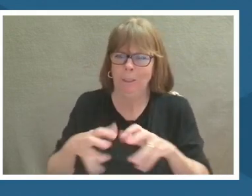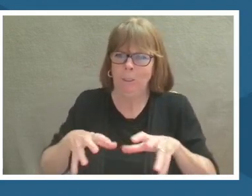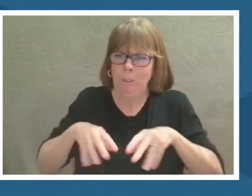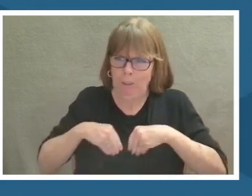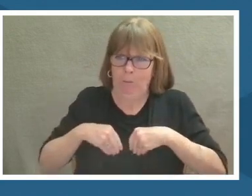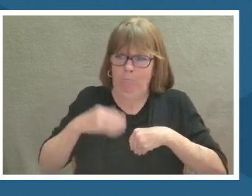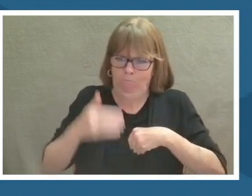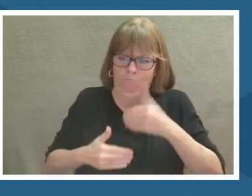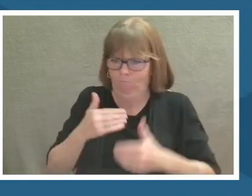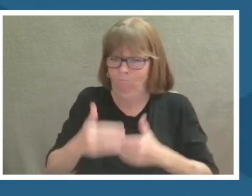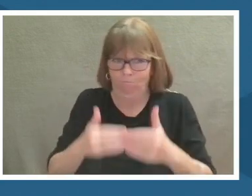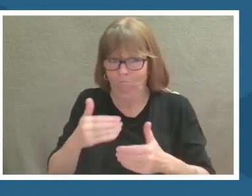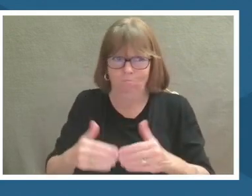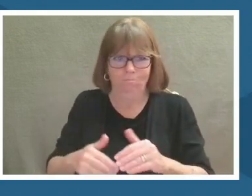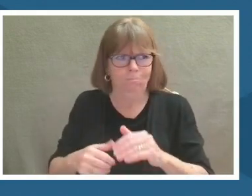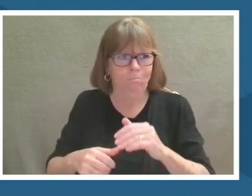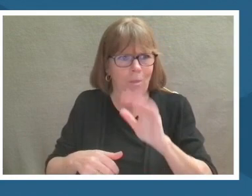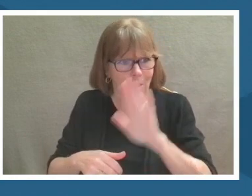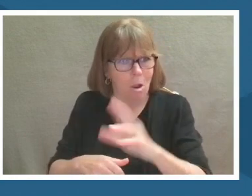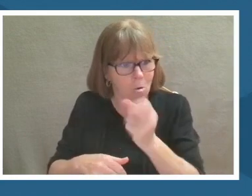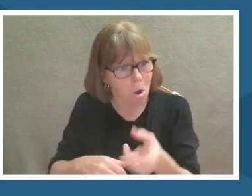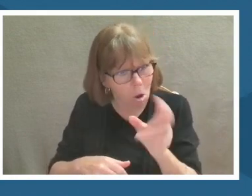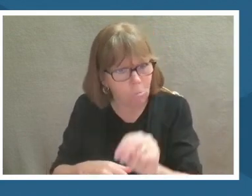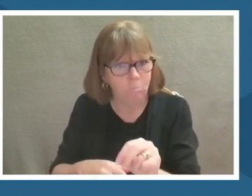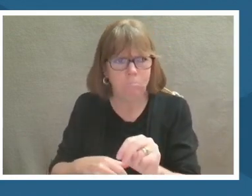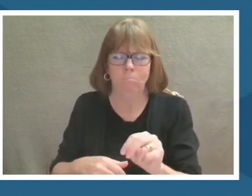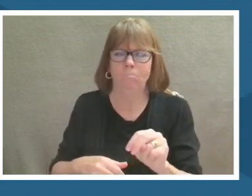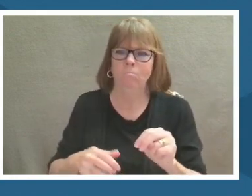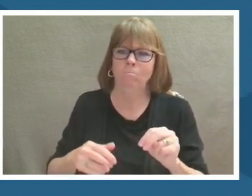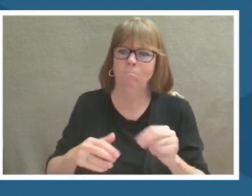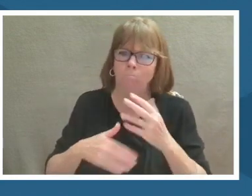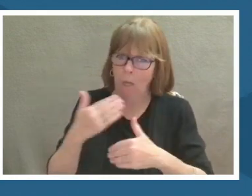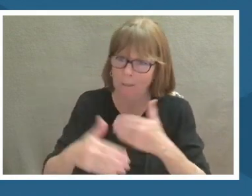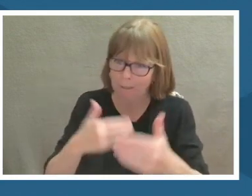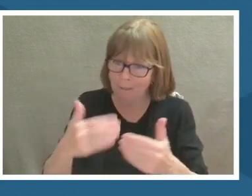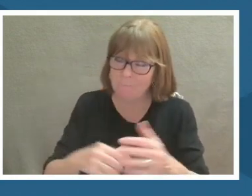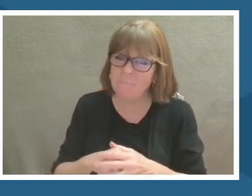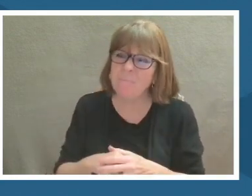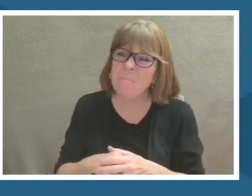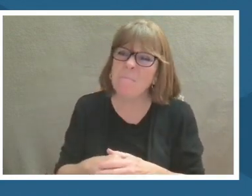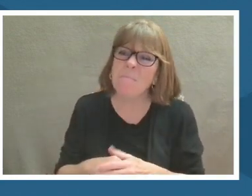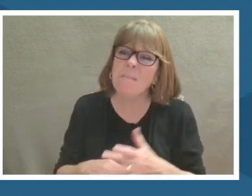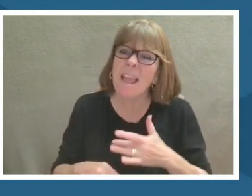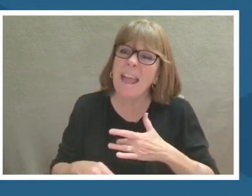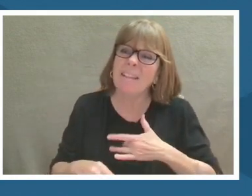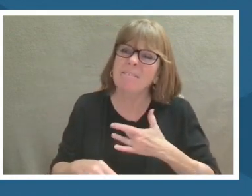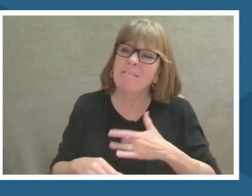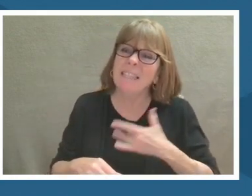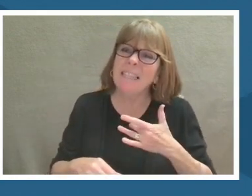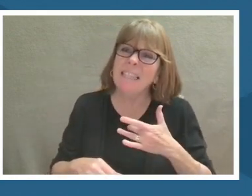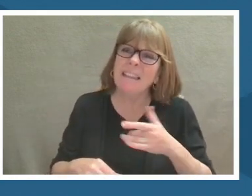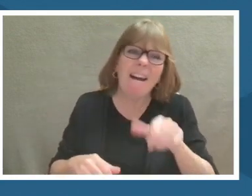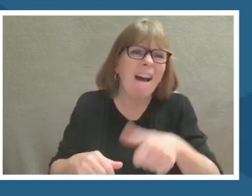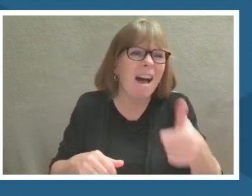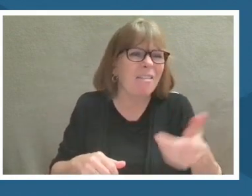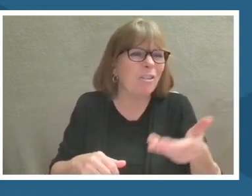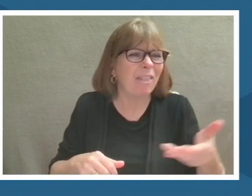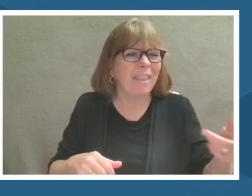you know their own and that uh transcends uh